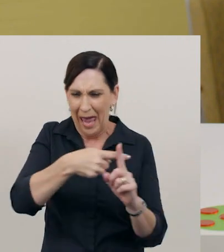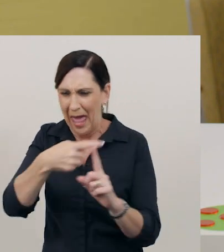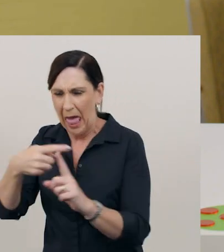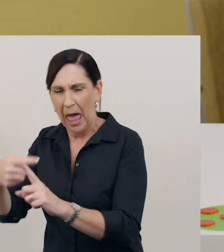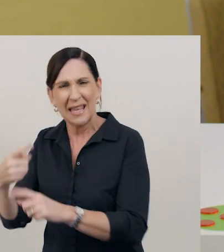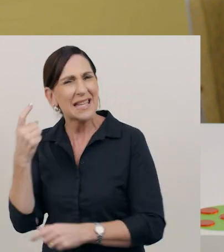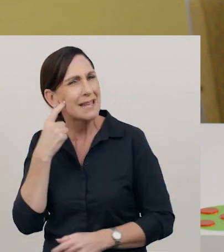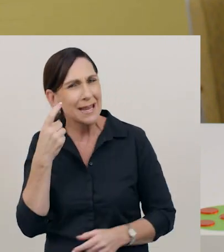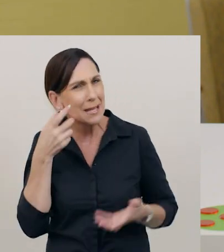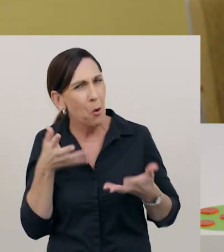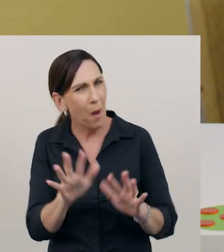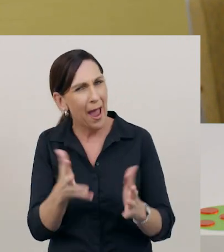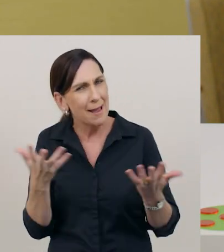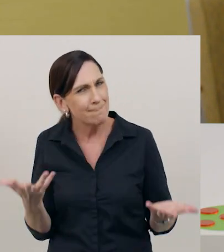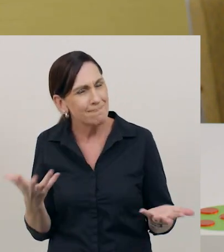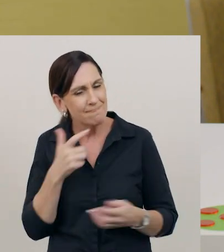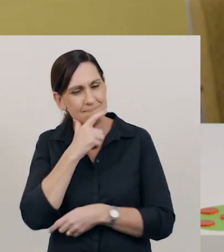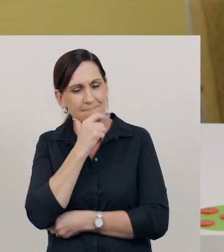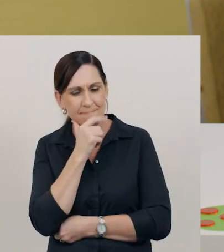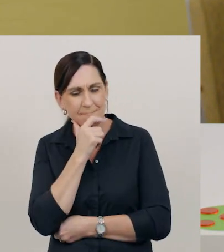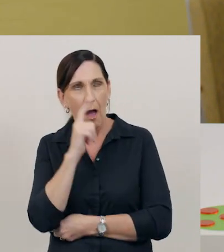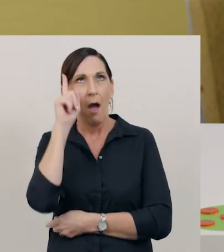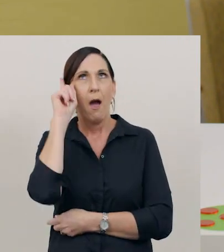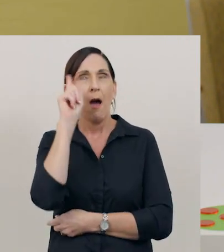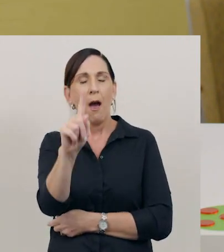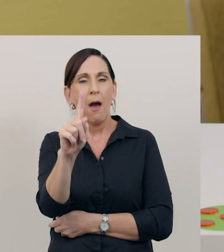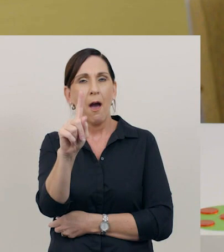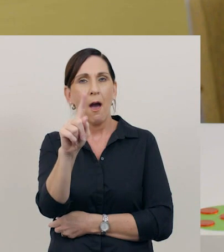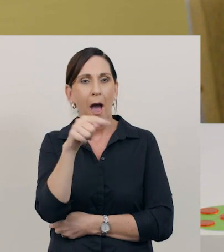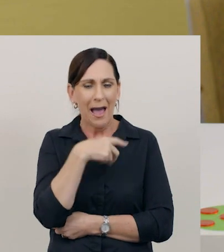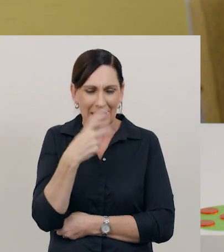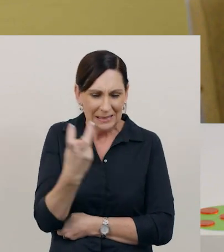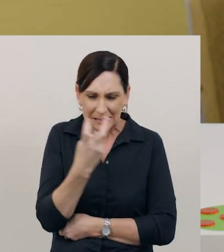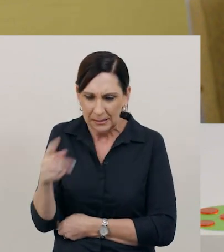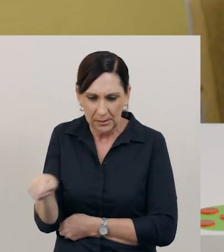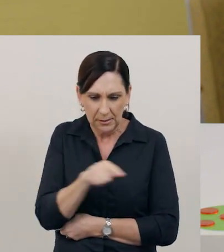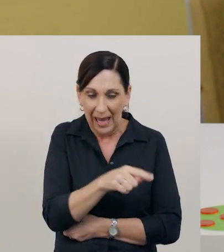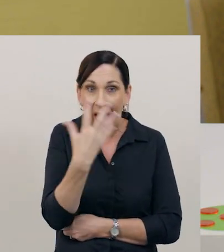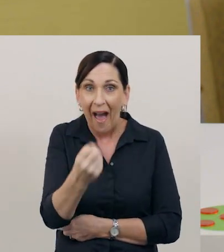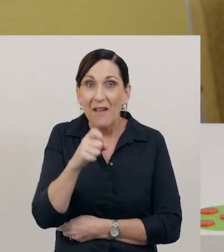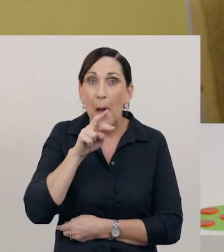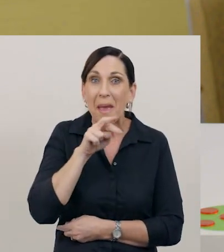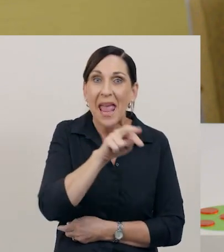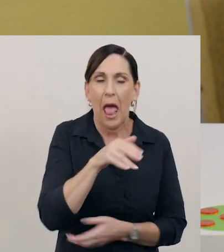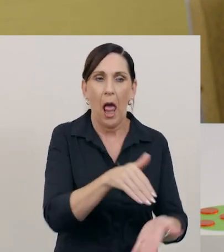I’ve got it. I could look for pairs of numbers that go together easily, to make adding more efficient.